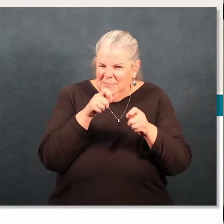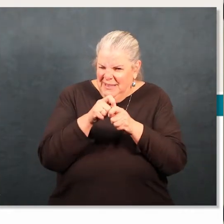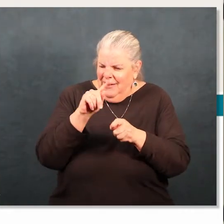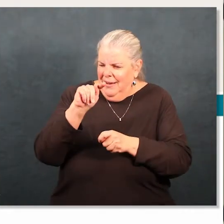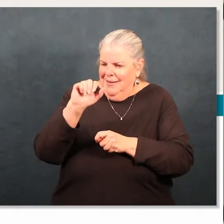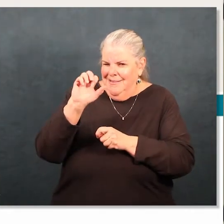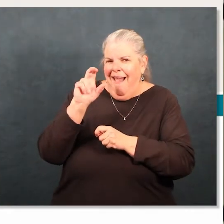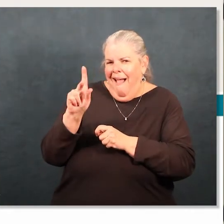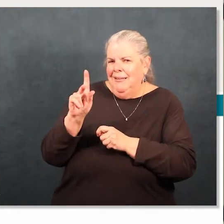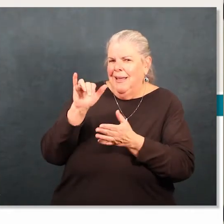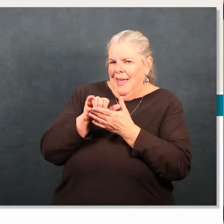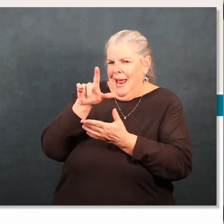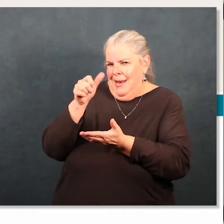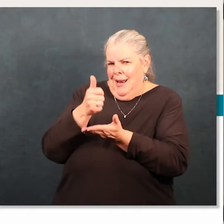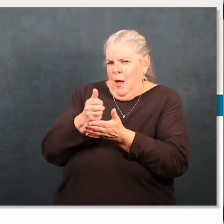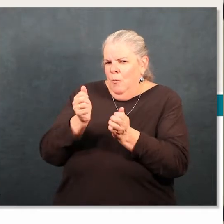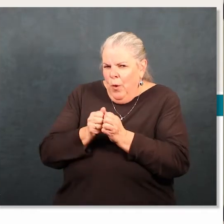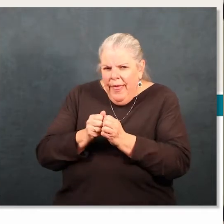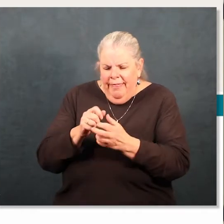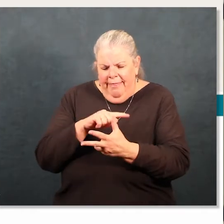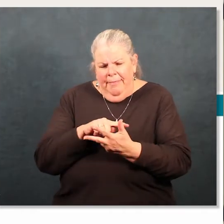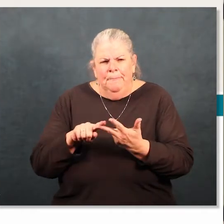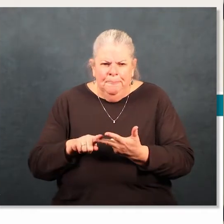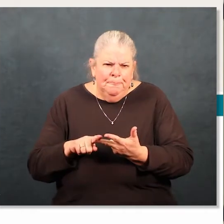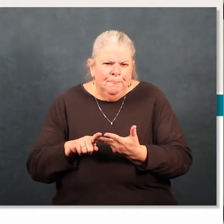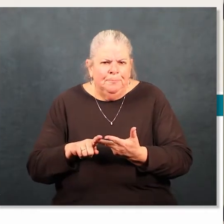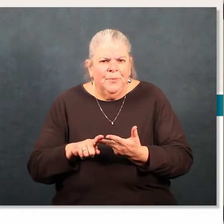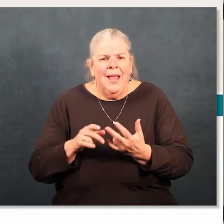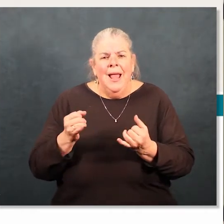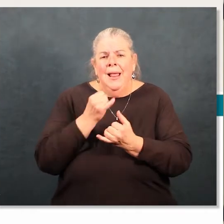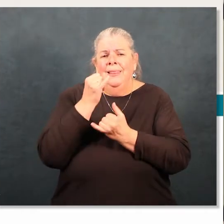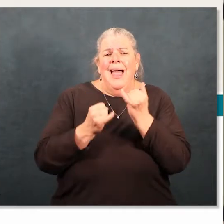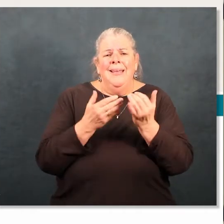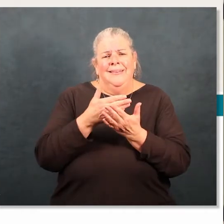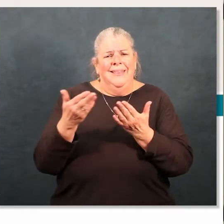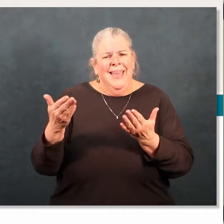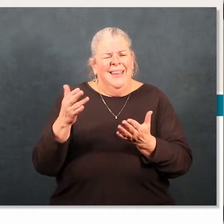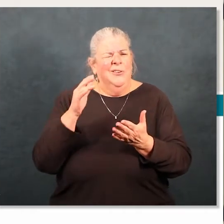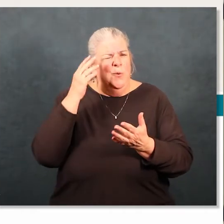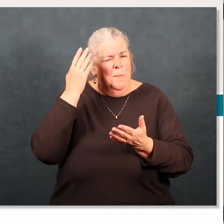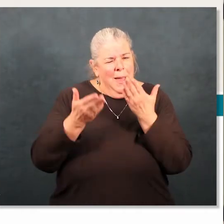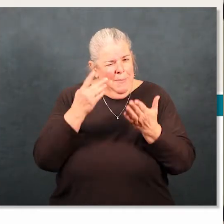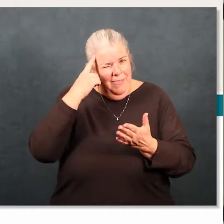that I need help with? And then the last thing to maybe think about is,